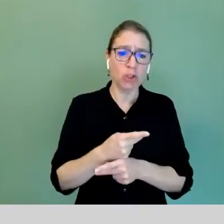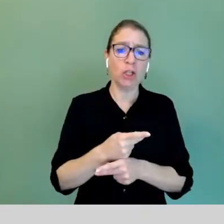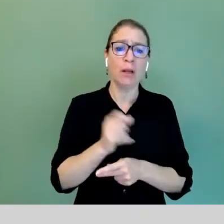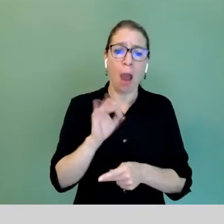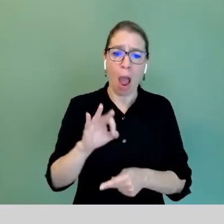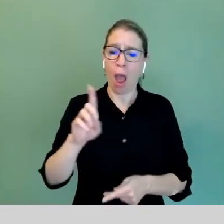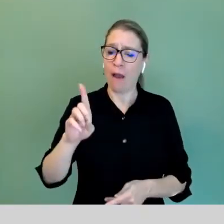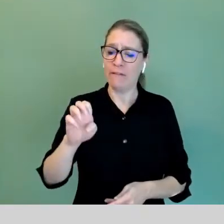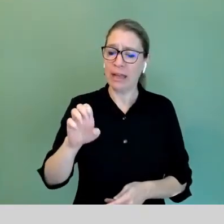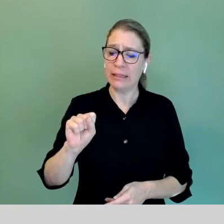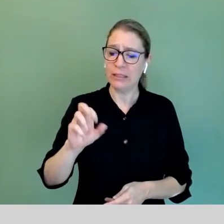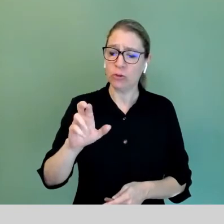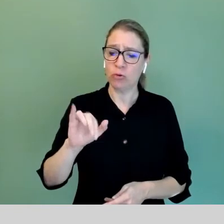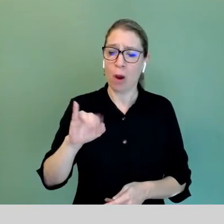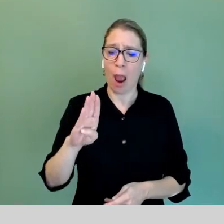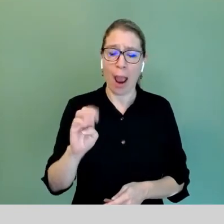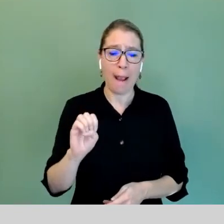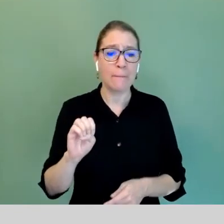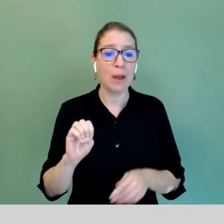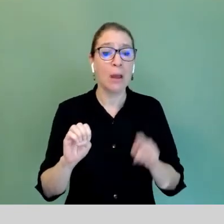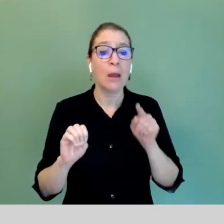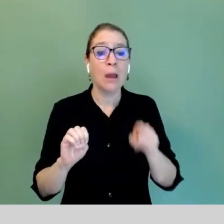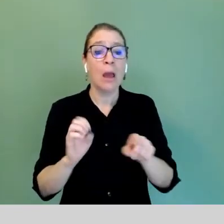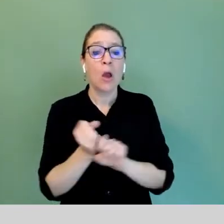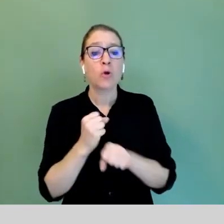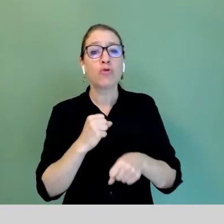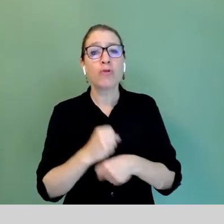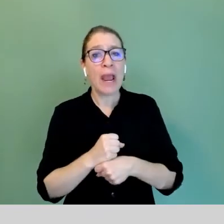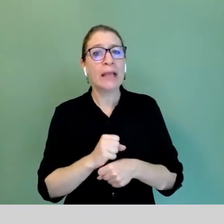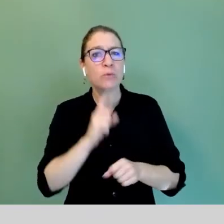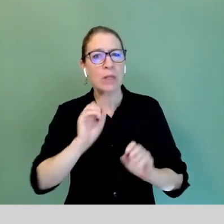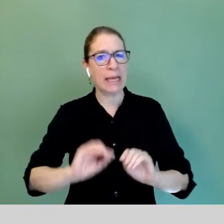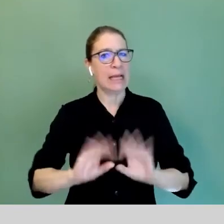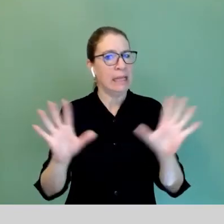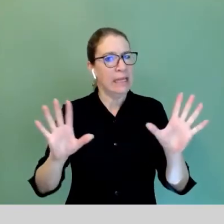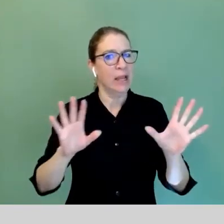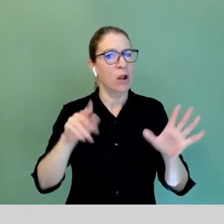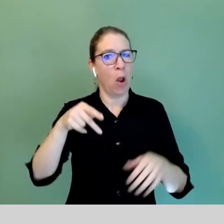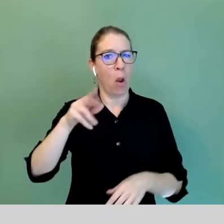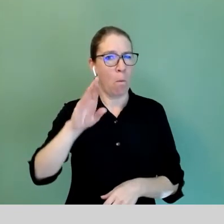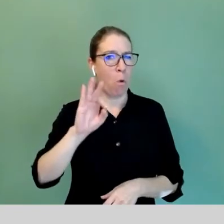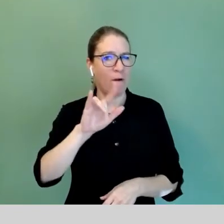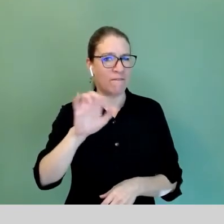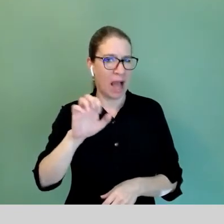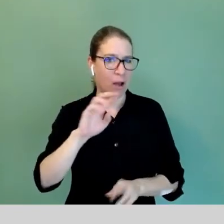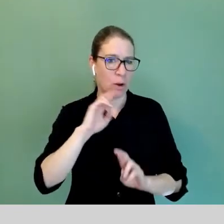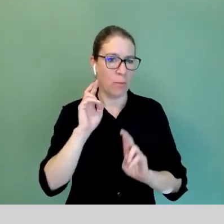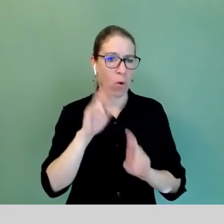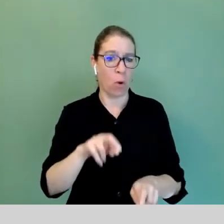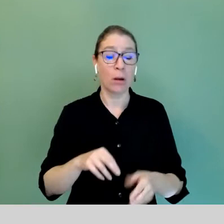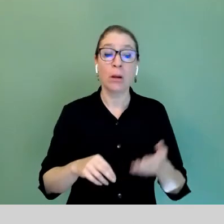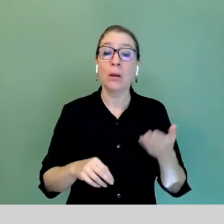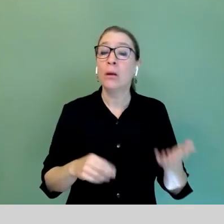of the describe function on Pandas dataframes. It creates a really detailed profile report of the data. So, all I'm doing here